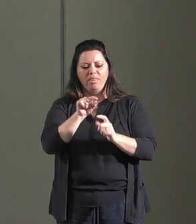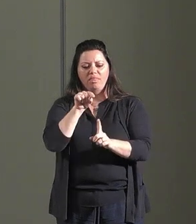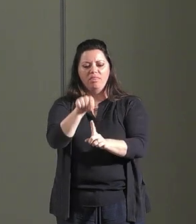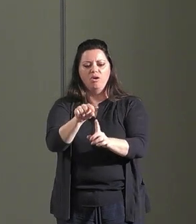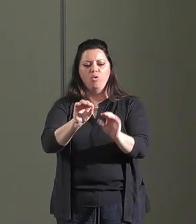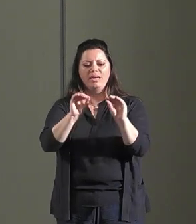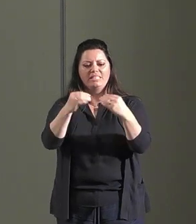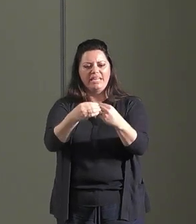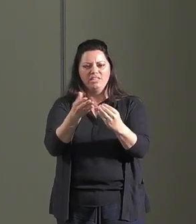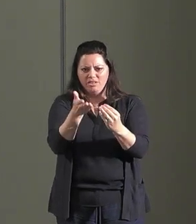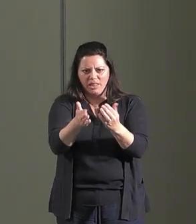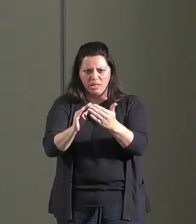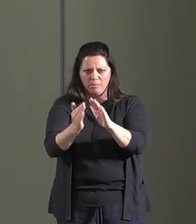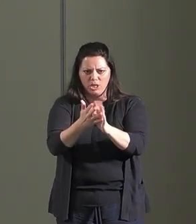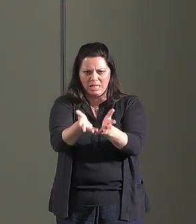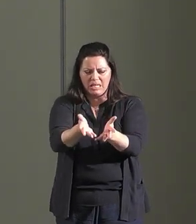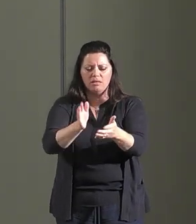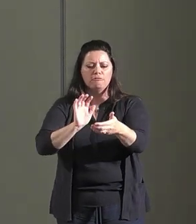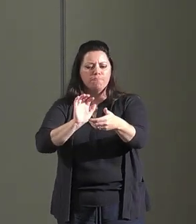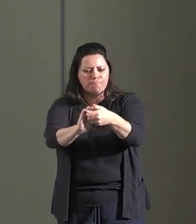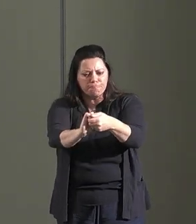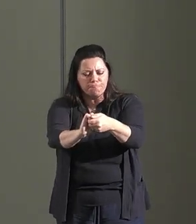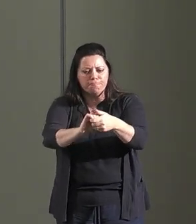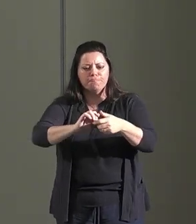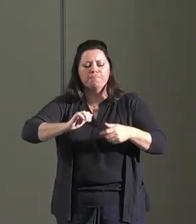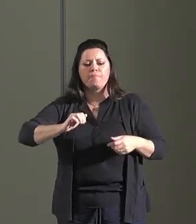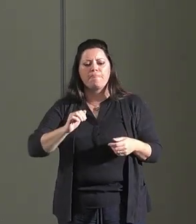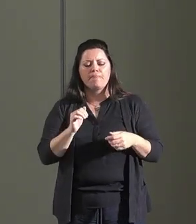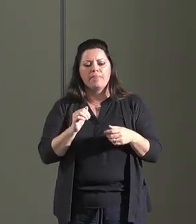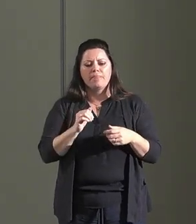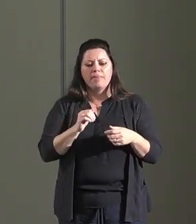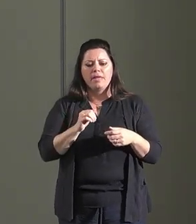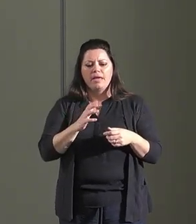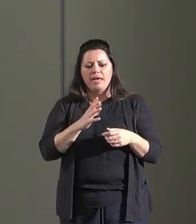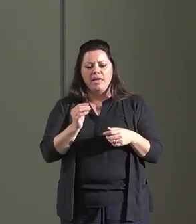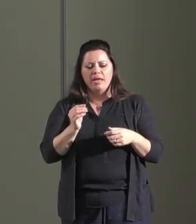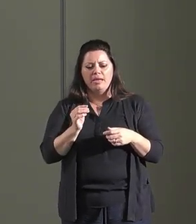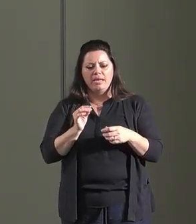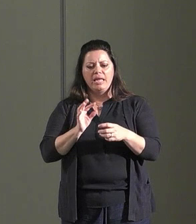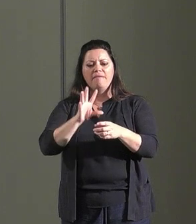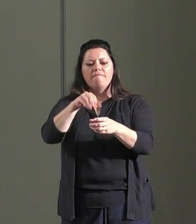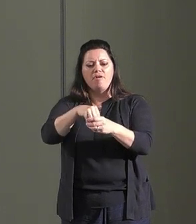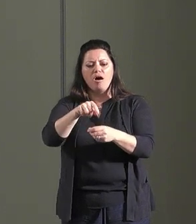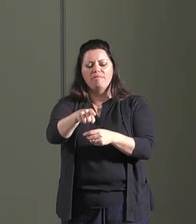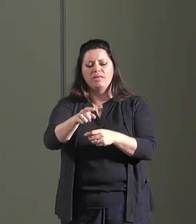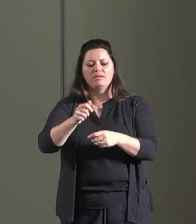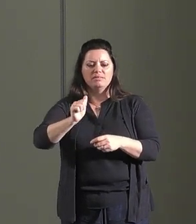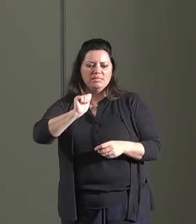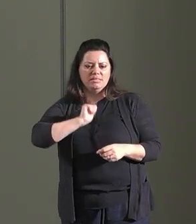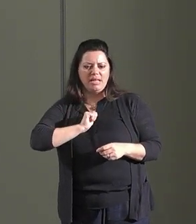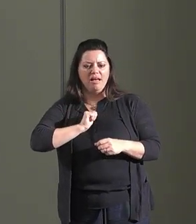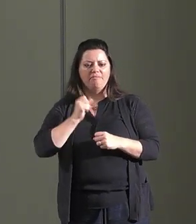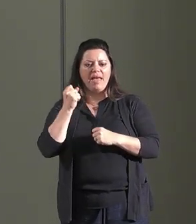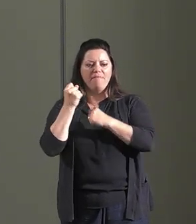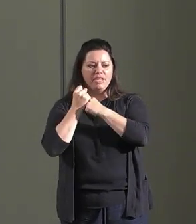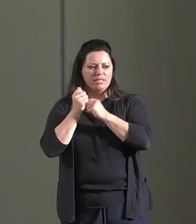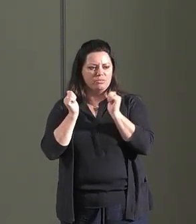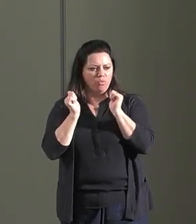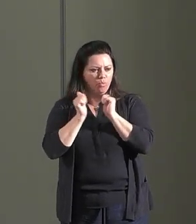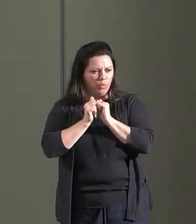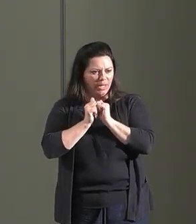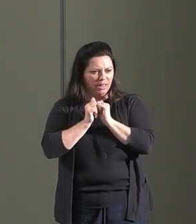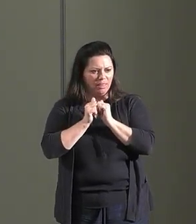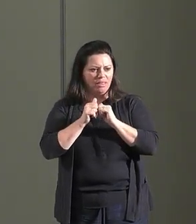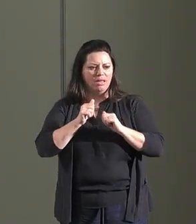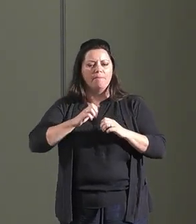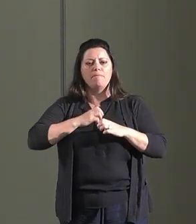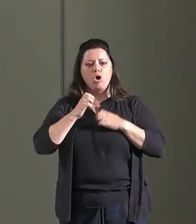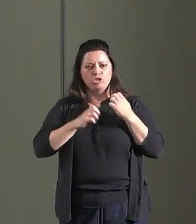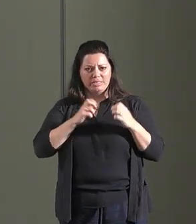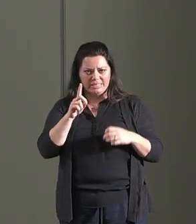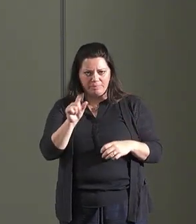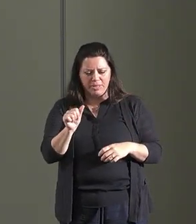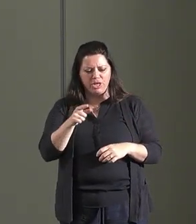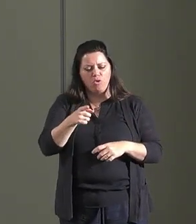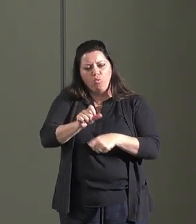the community. And I involving self-Advocates with in, intellectual disability and every